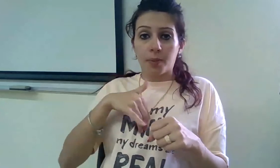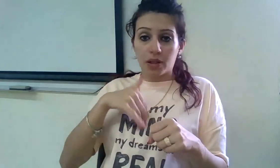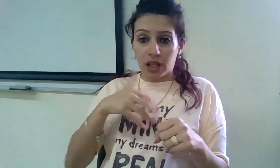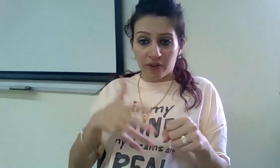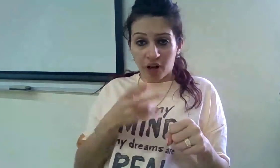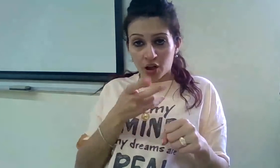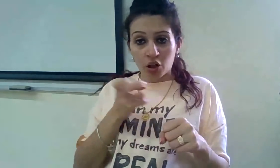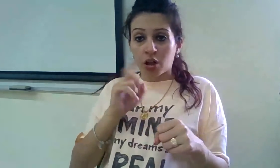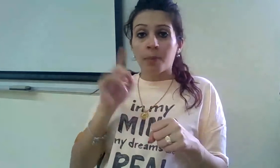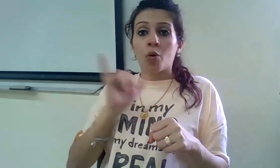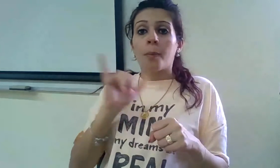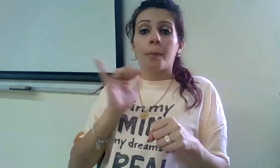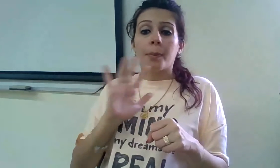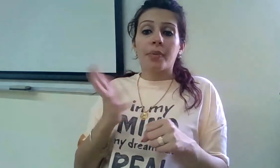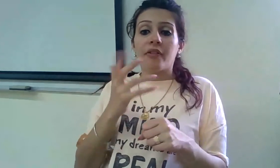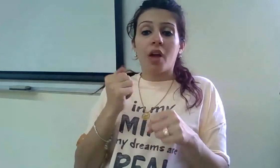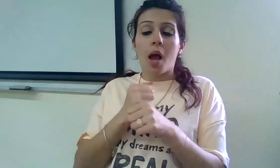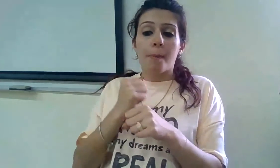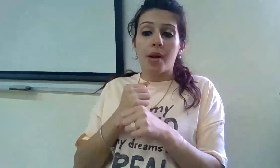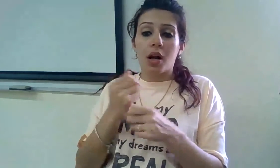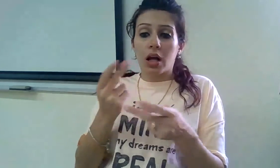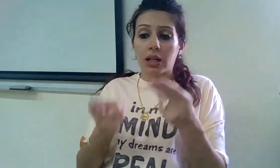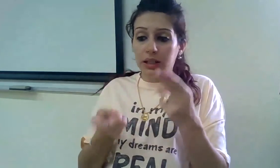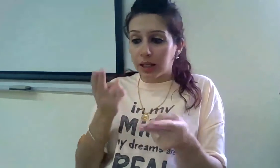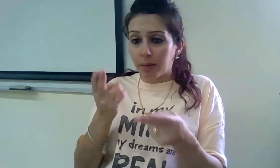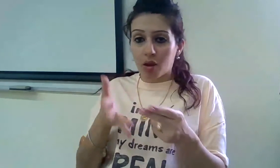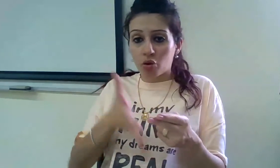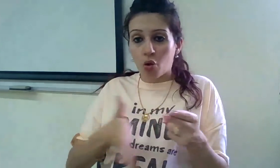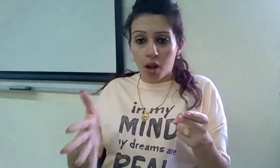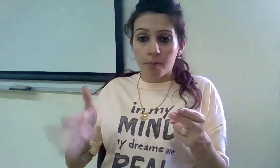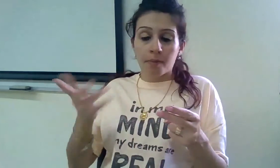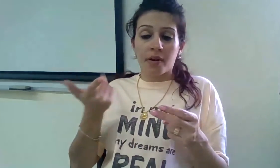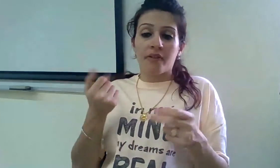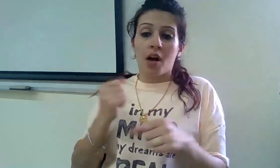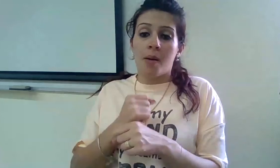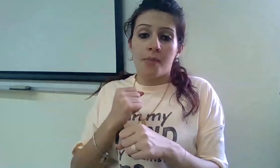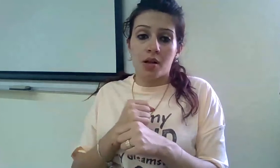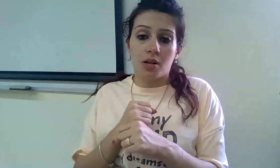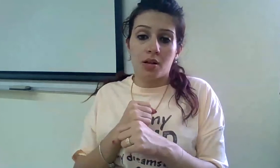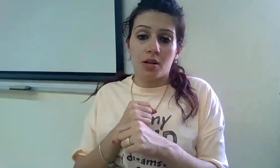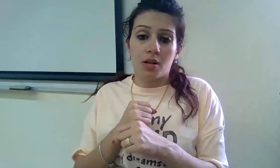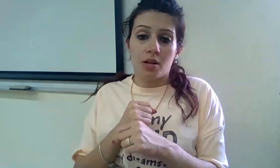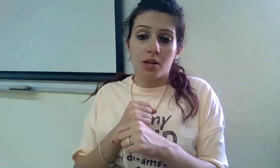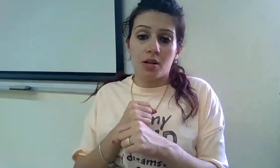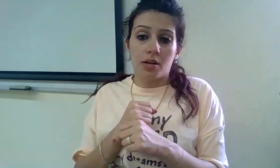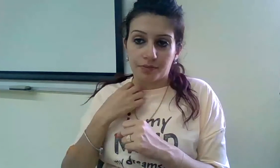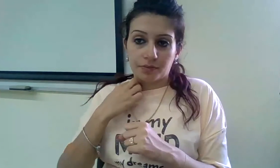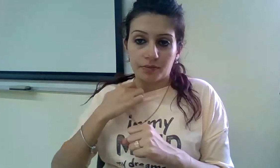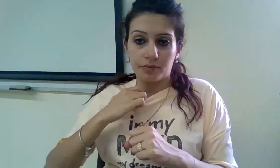So in Taiwan, like the National Taichung University of Education,